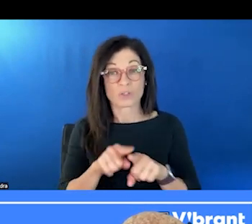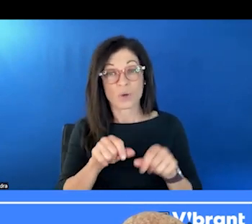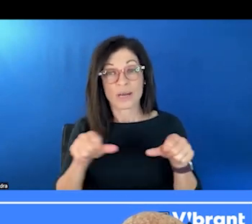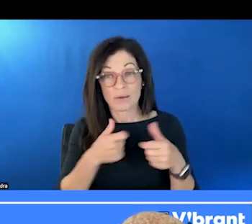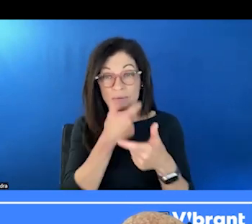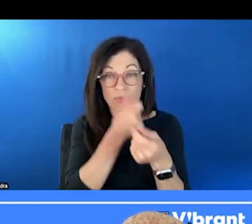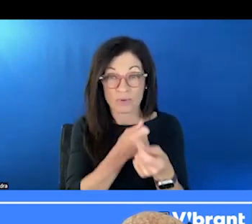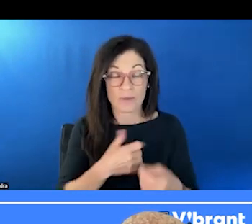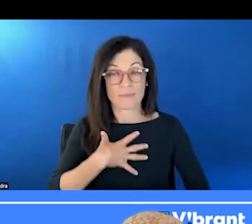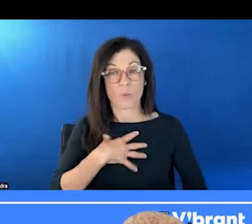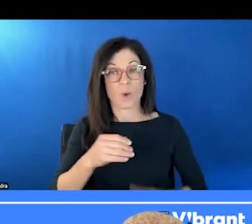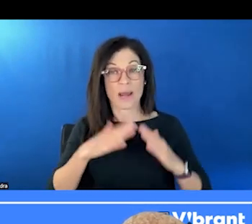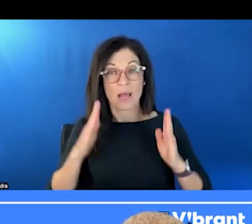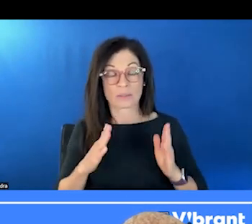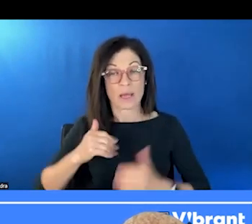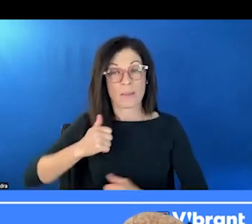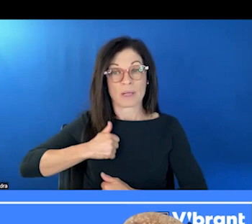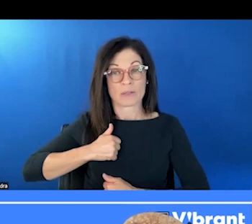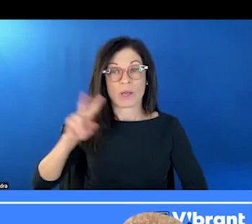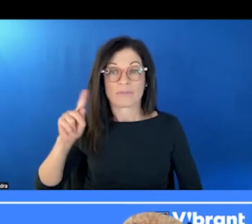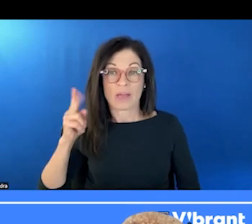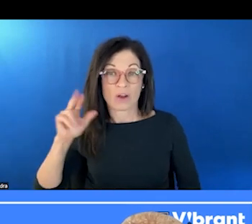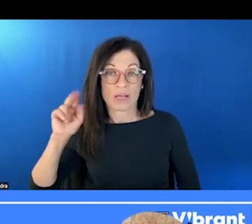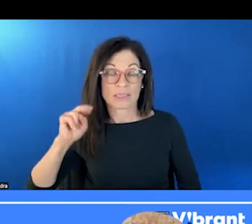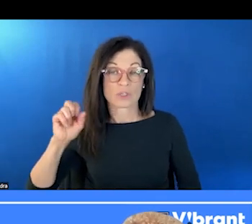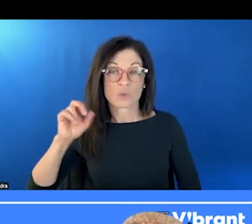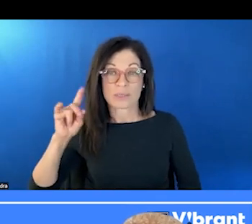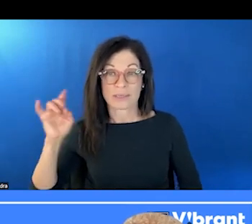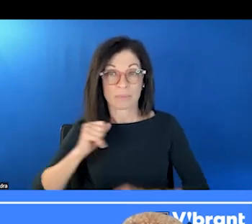HOUSE'S MILITARY PREVENTION SUICIDE STRATEGY.